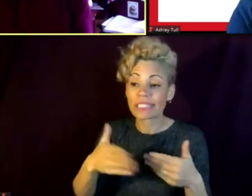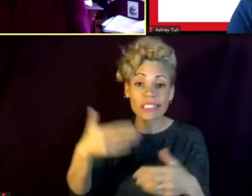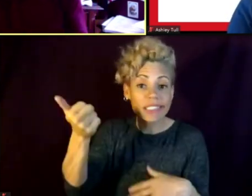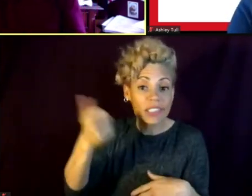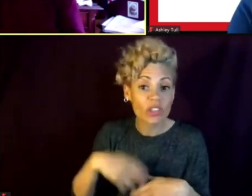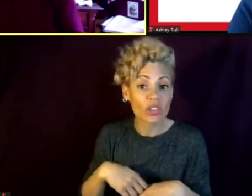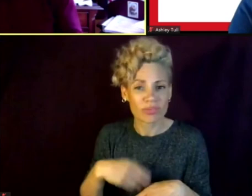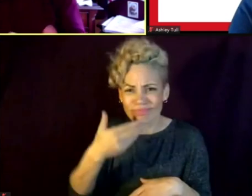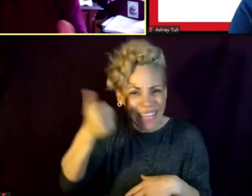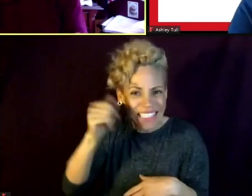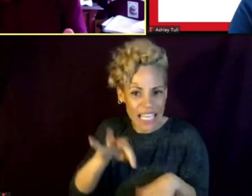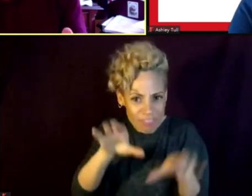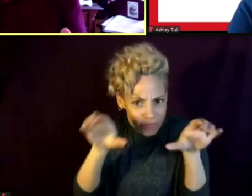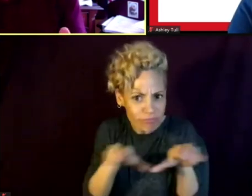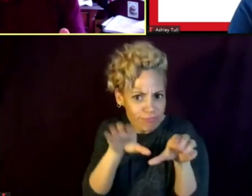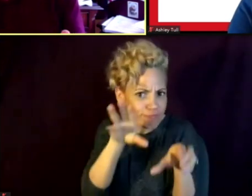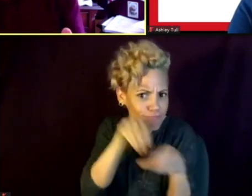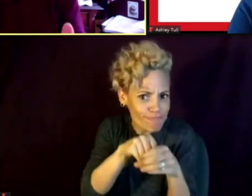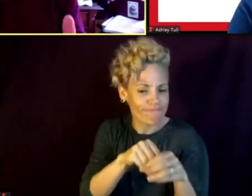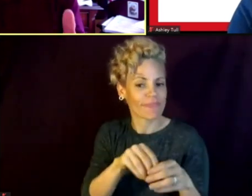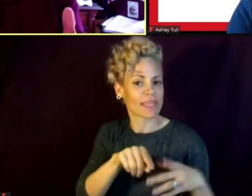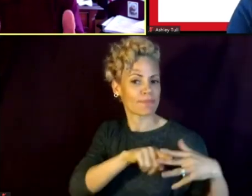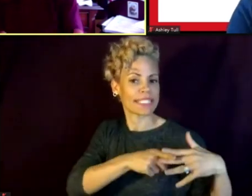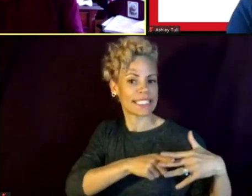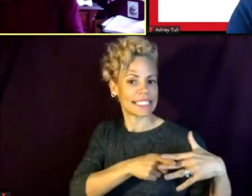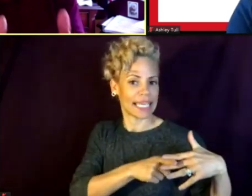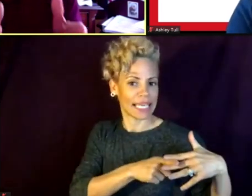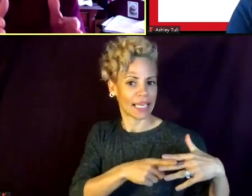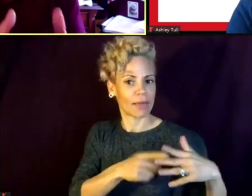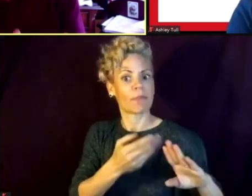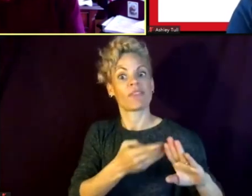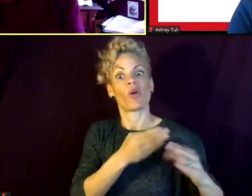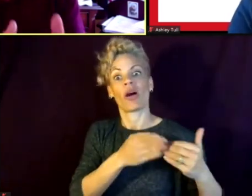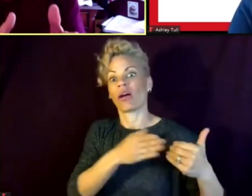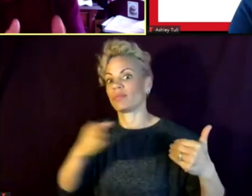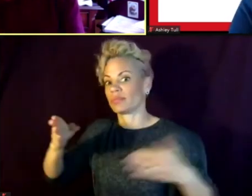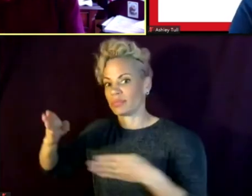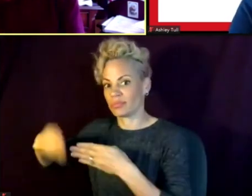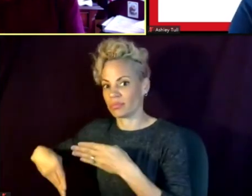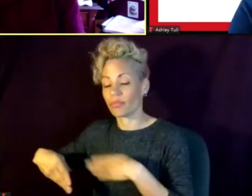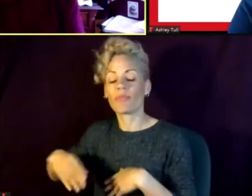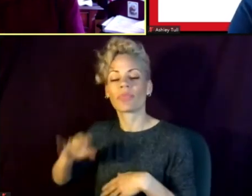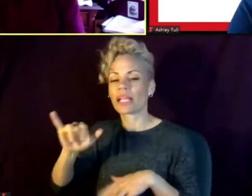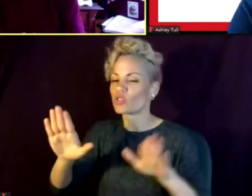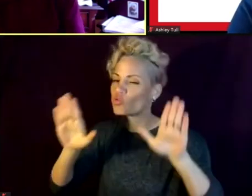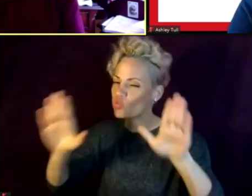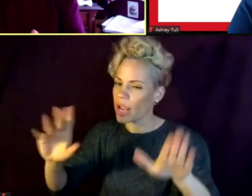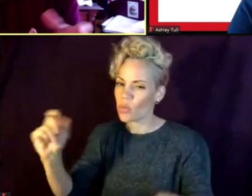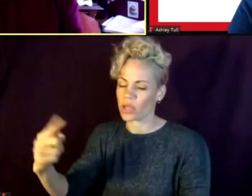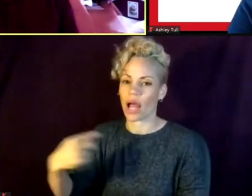So, that's a great question. And it's something that I keep pushing all the time. As don't...